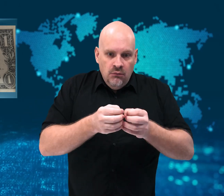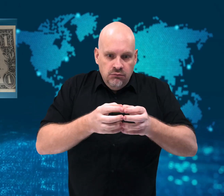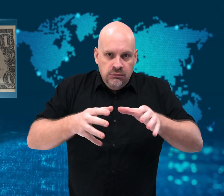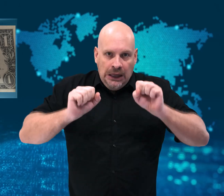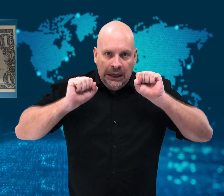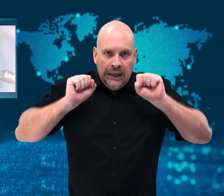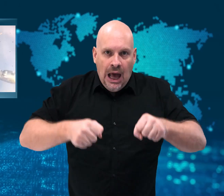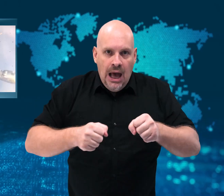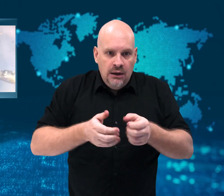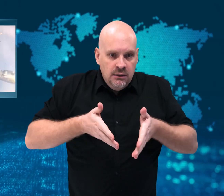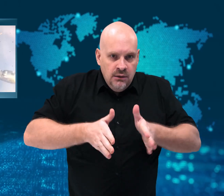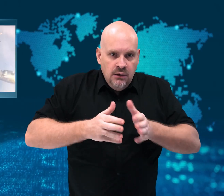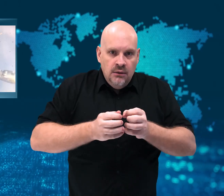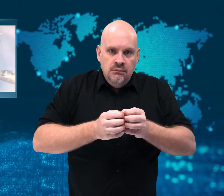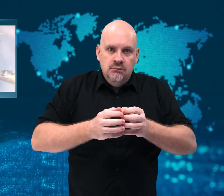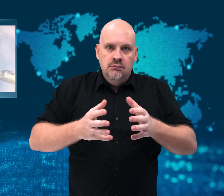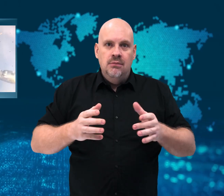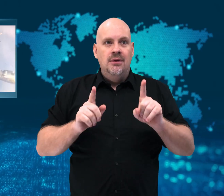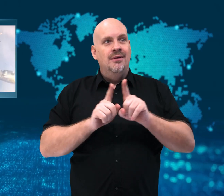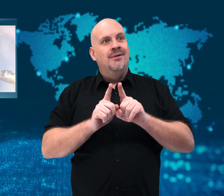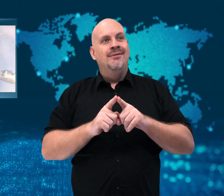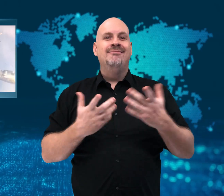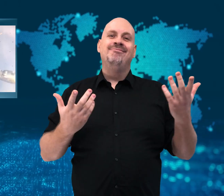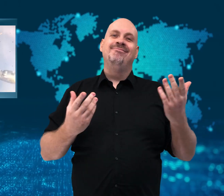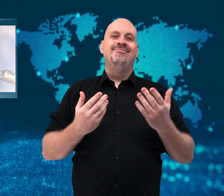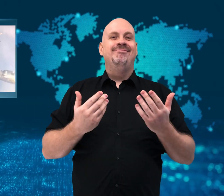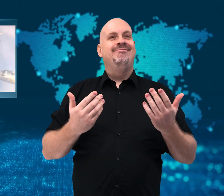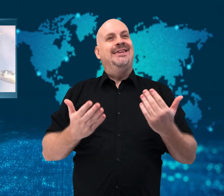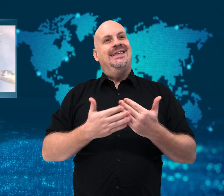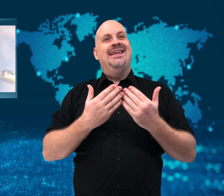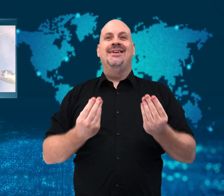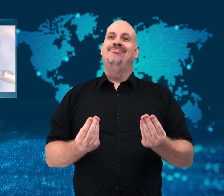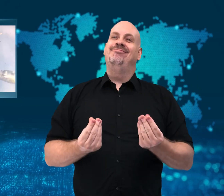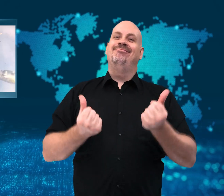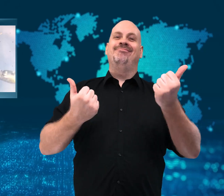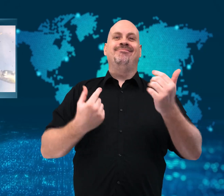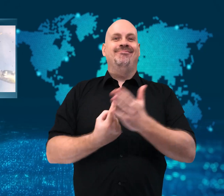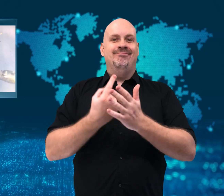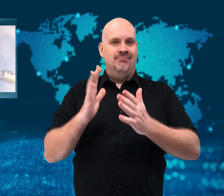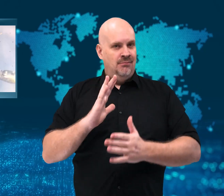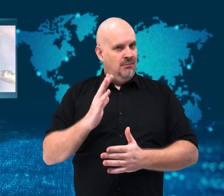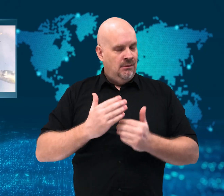Their ability to replicate was a surprise,